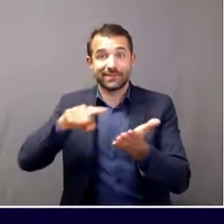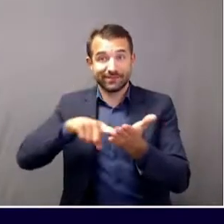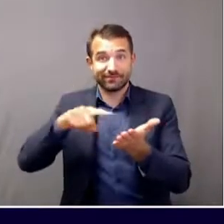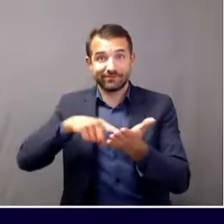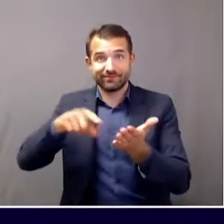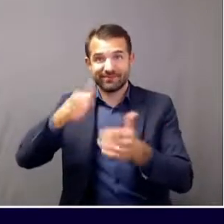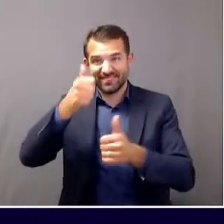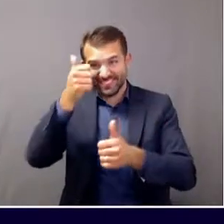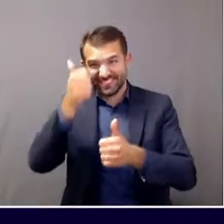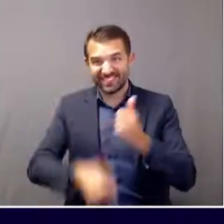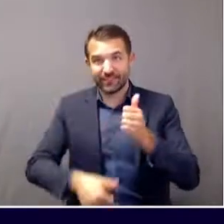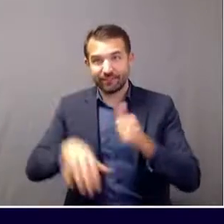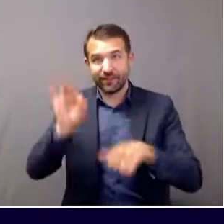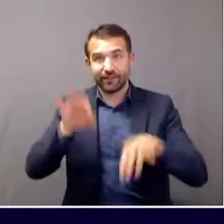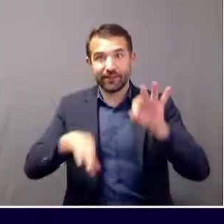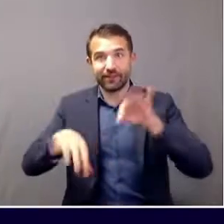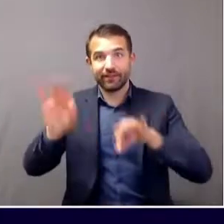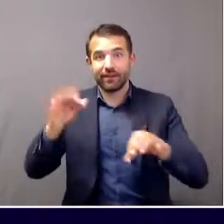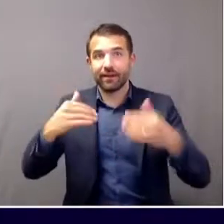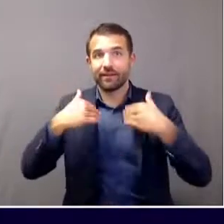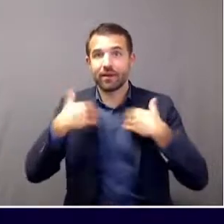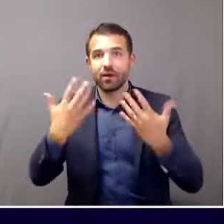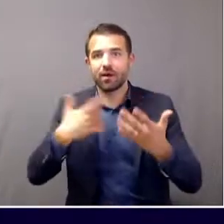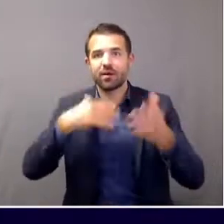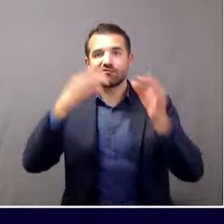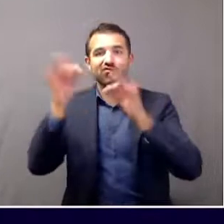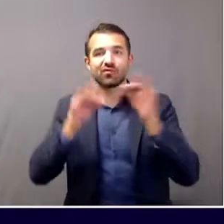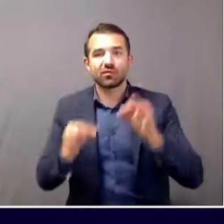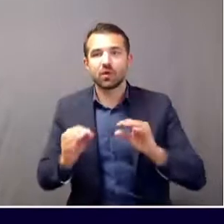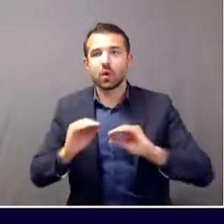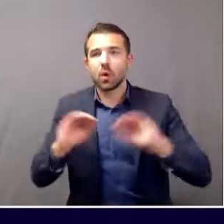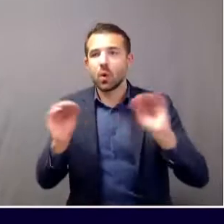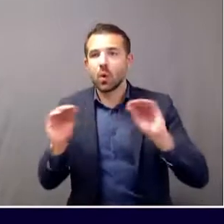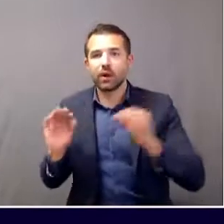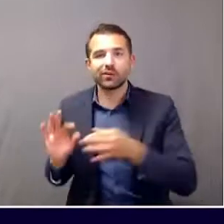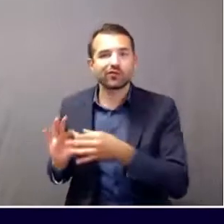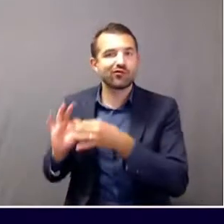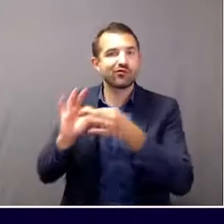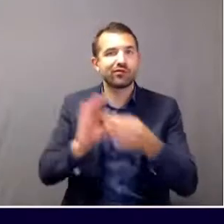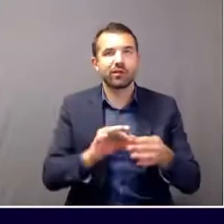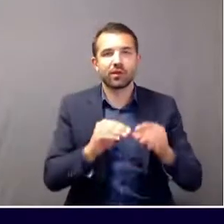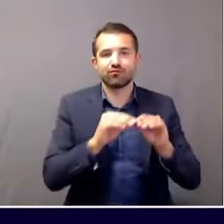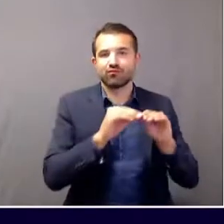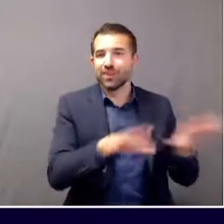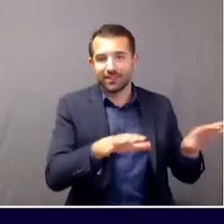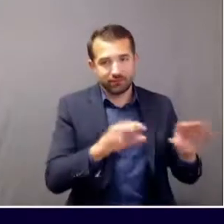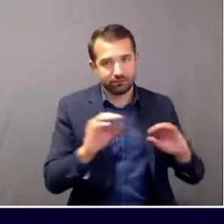associated with an outbreak